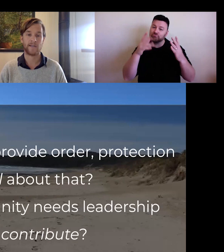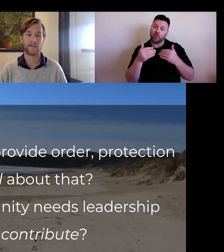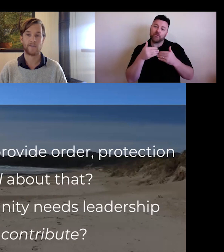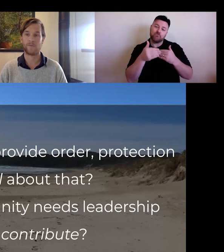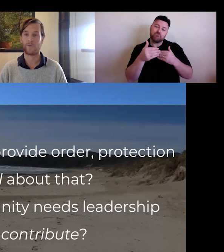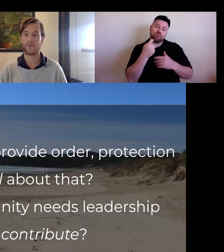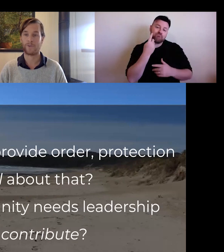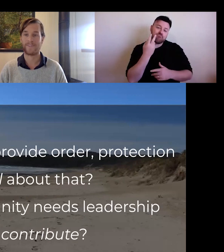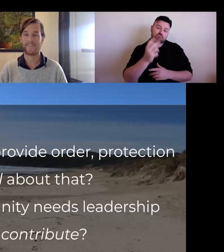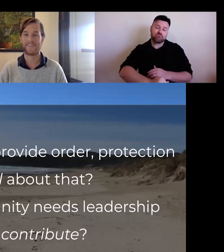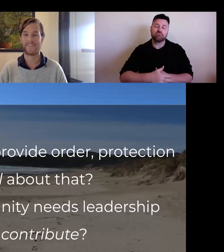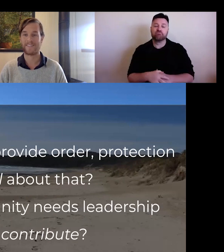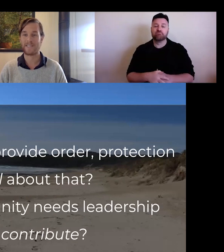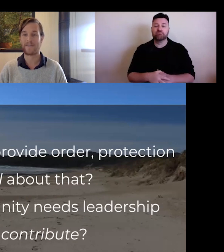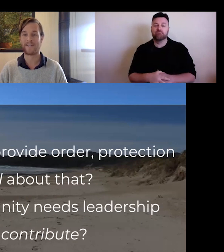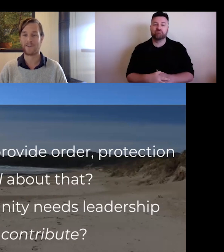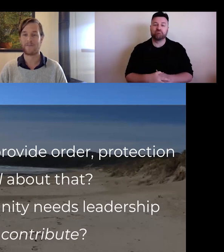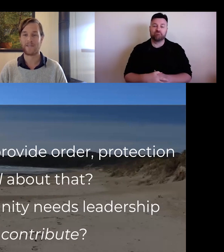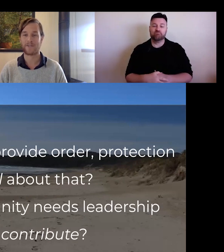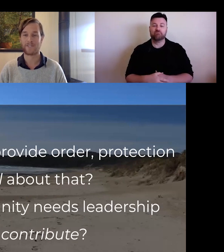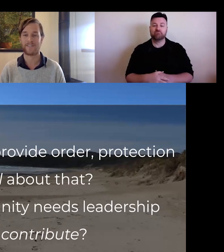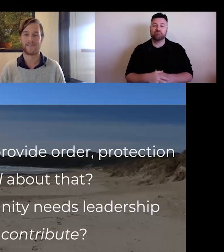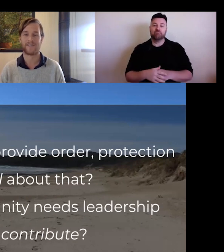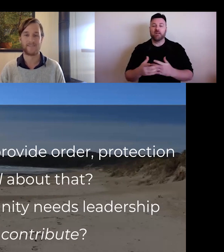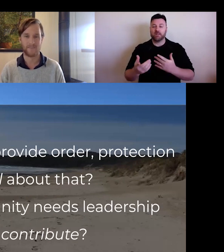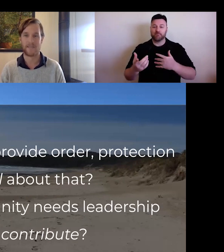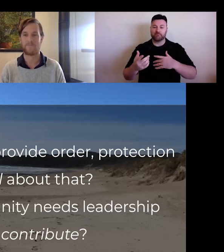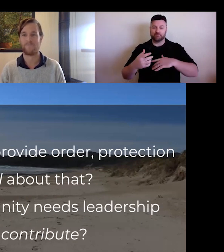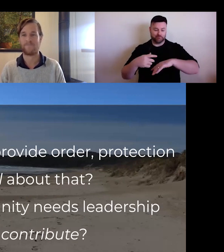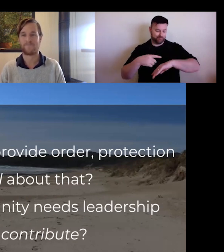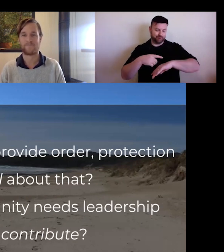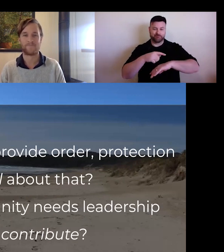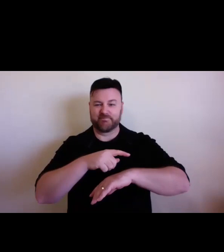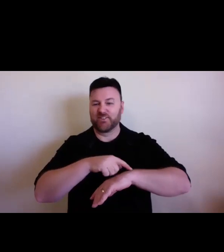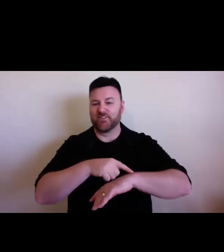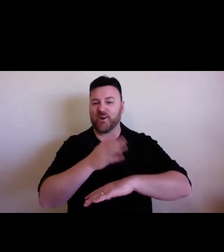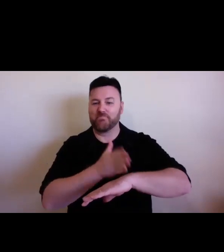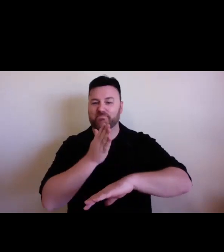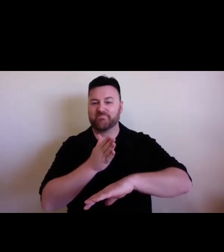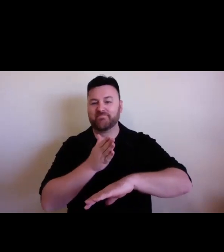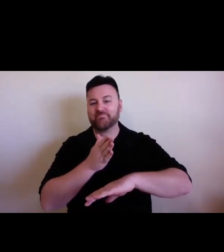ponder. We'll leave our time boundary there. (Pause) >> FRANCES: